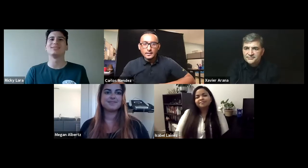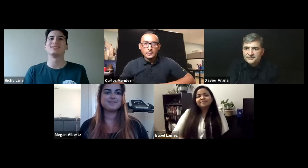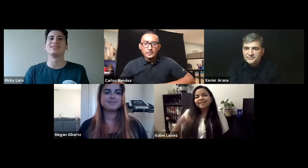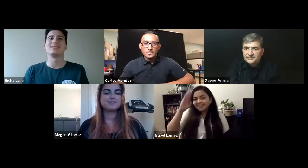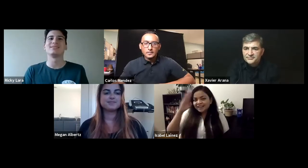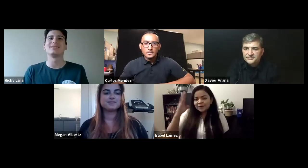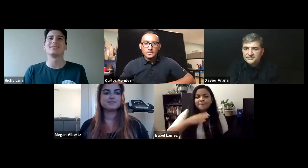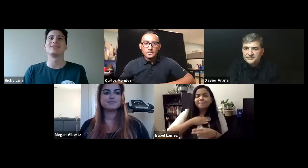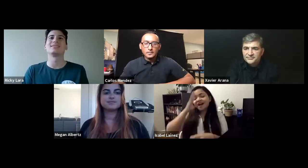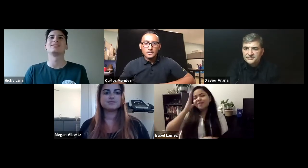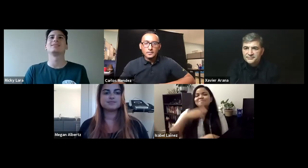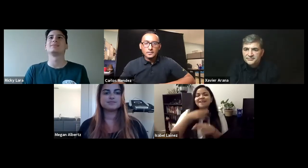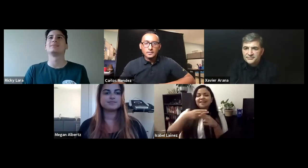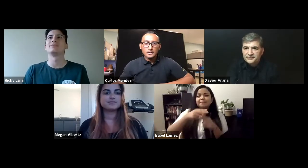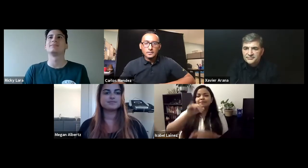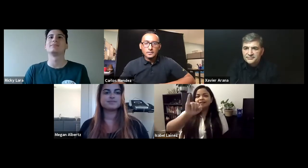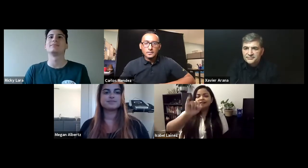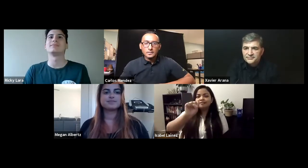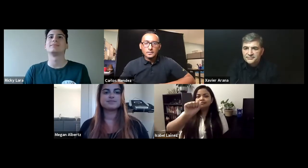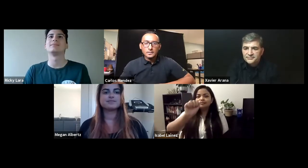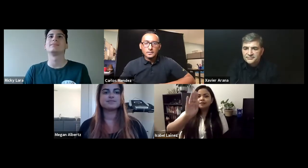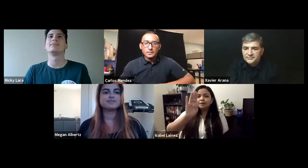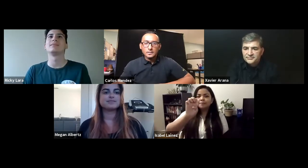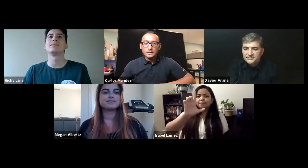Ok. Now I'm gonna introduce Isabel.